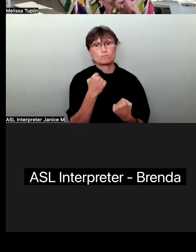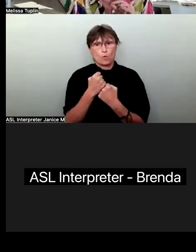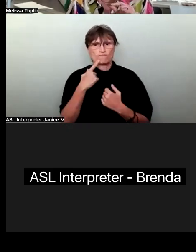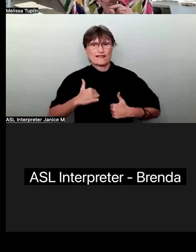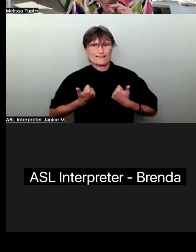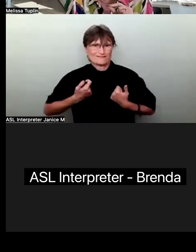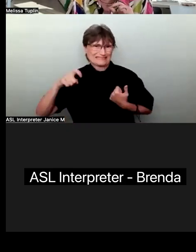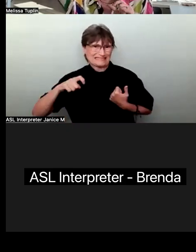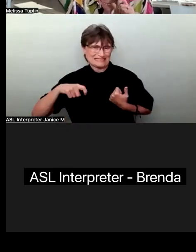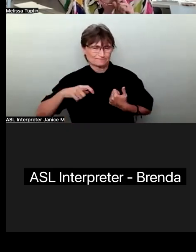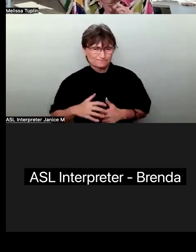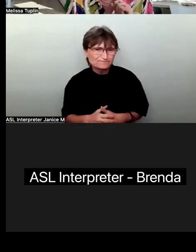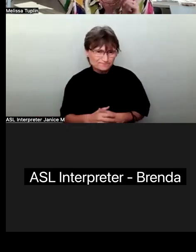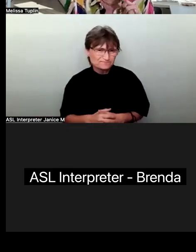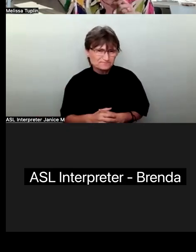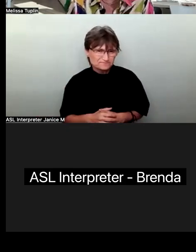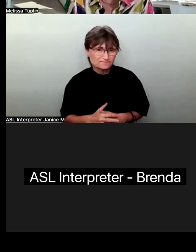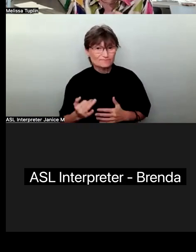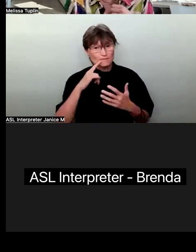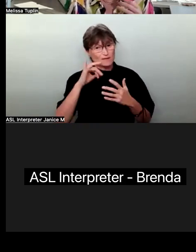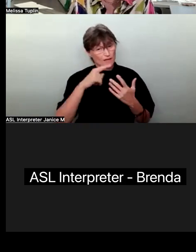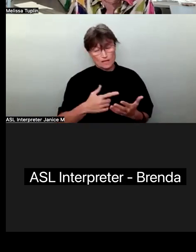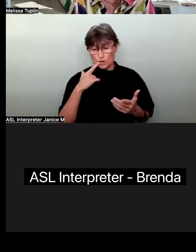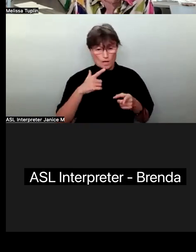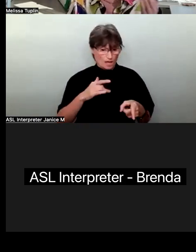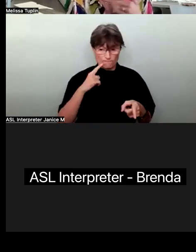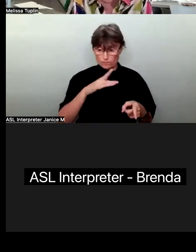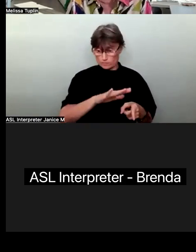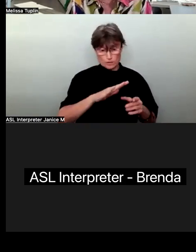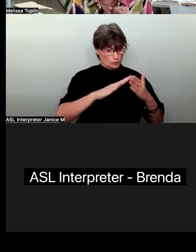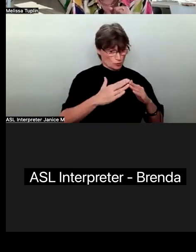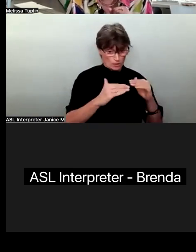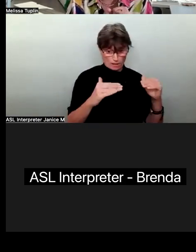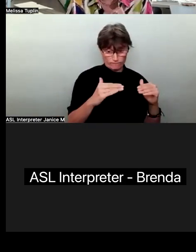Not making the provision of professional artist fees a requirement in this program for community